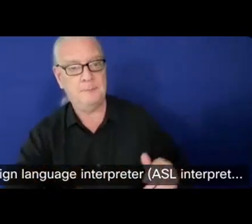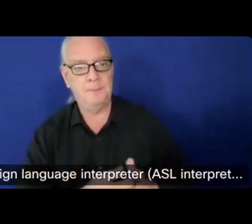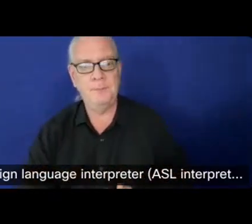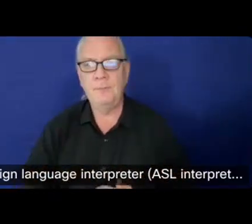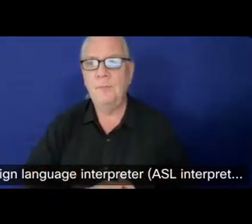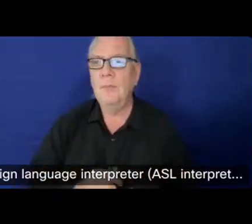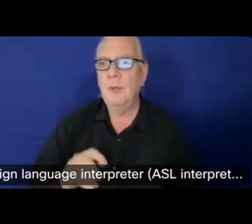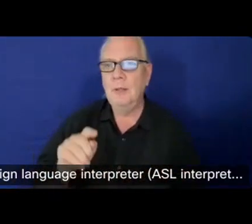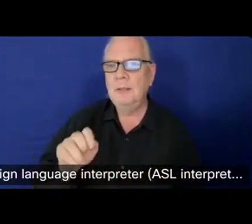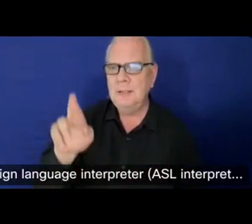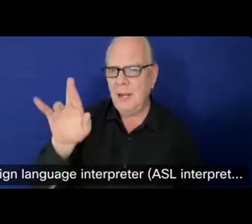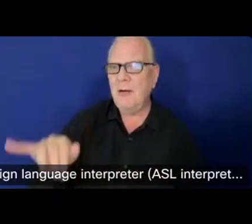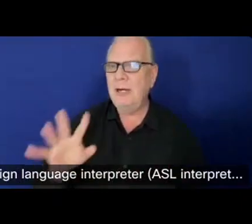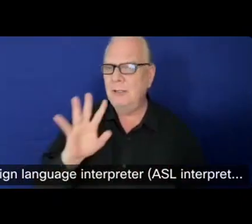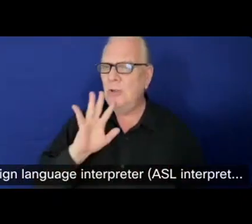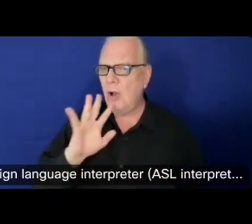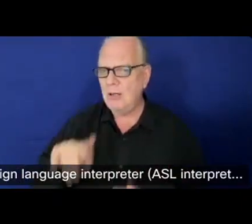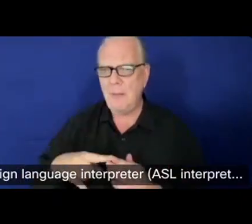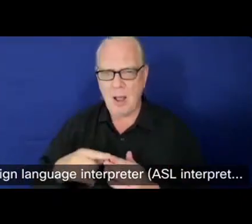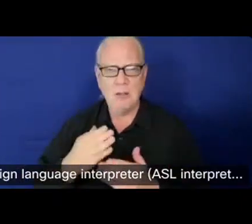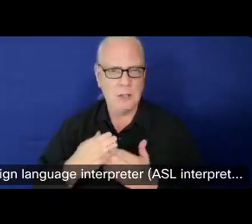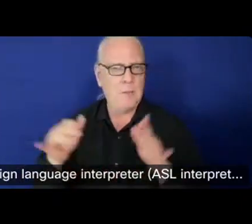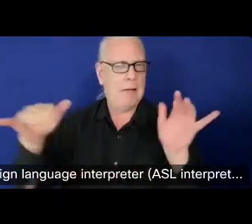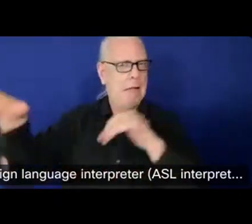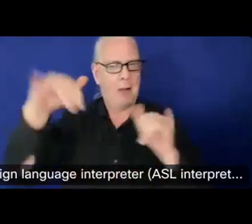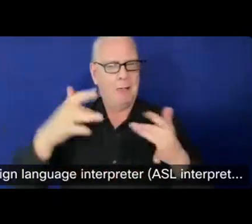some of them. There's going to be a little bit of overlap. But